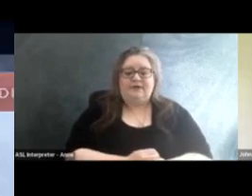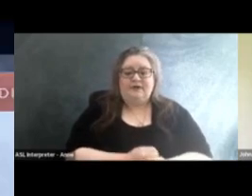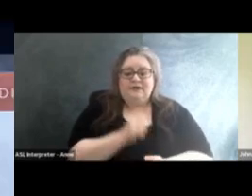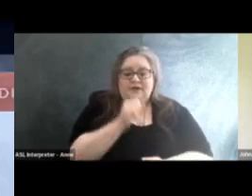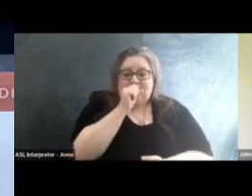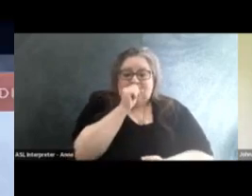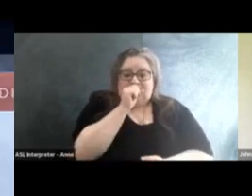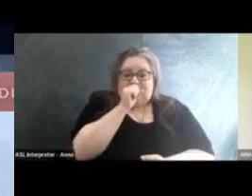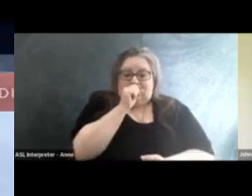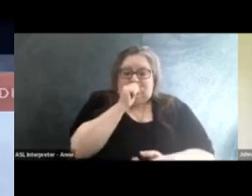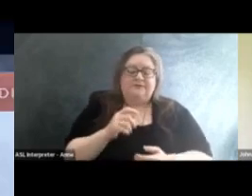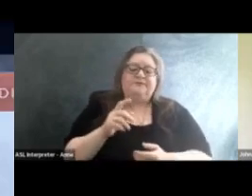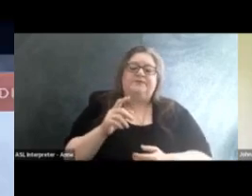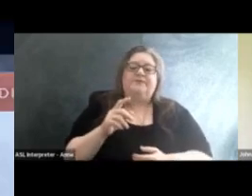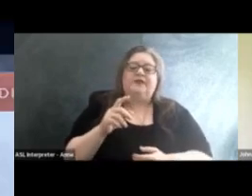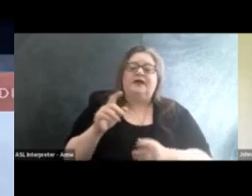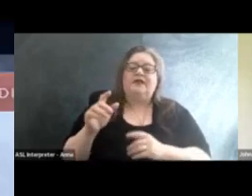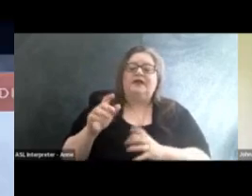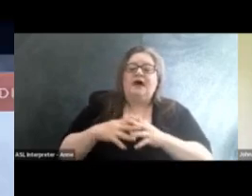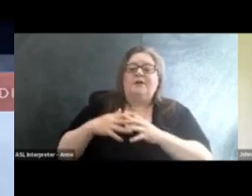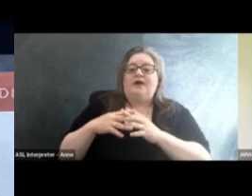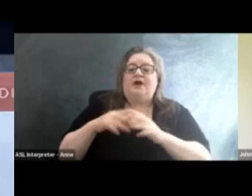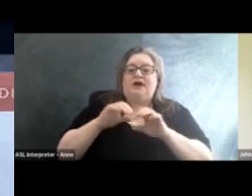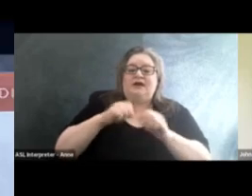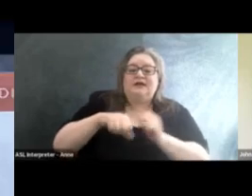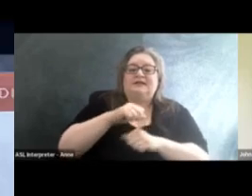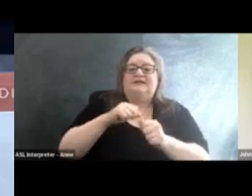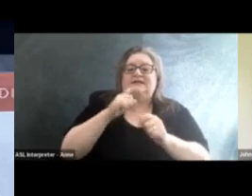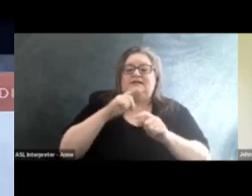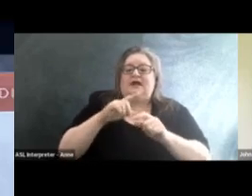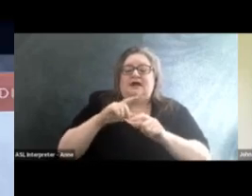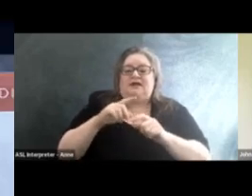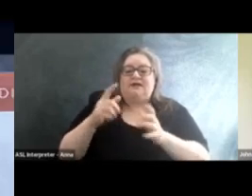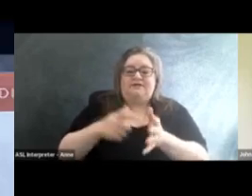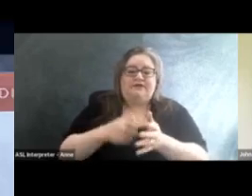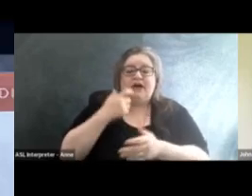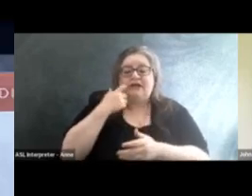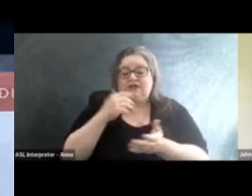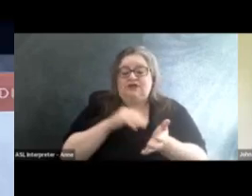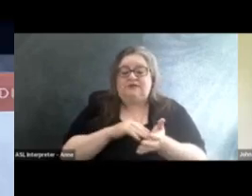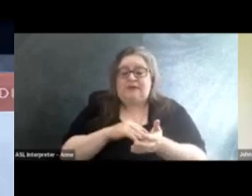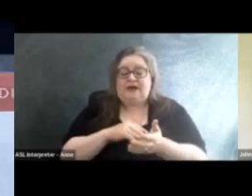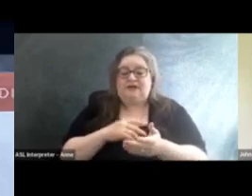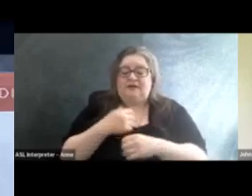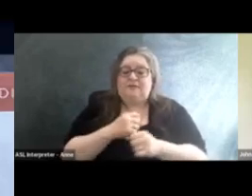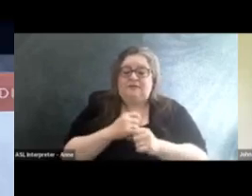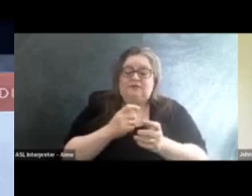Society of Addiction Medicine has been developed, been promulgating criteria for how substance use disorder treatment